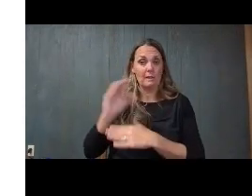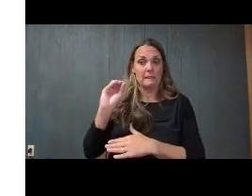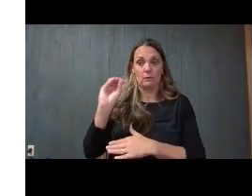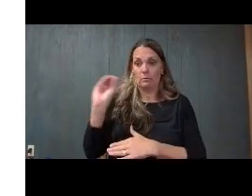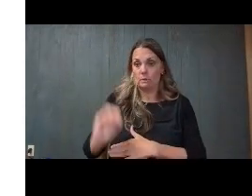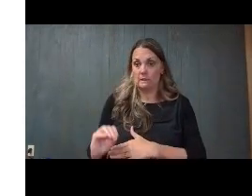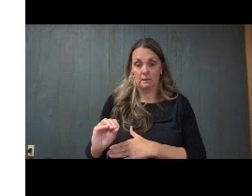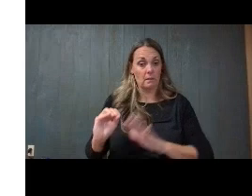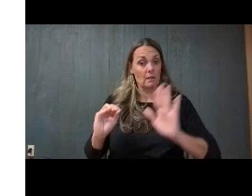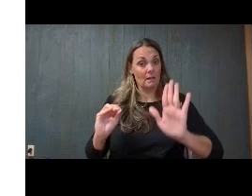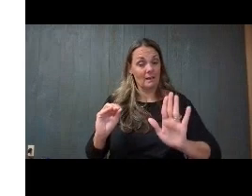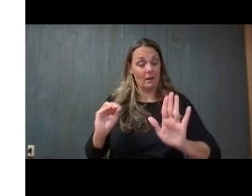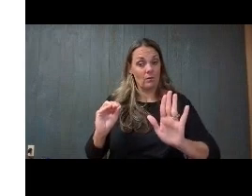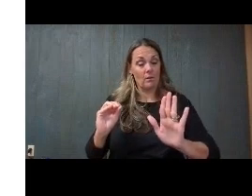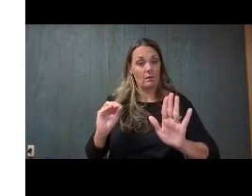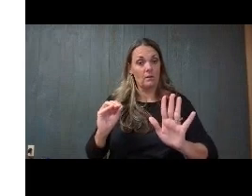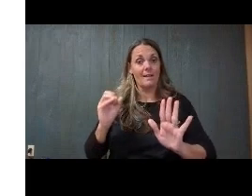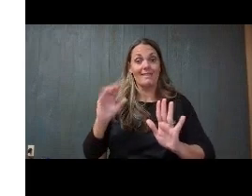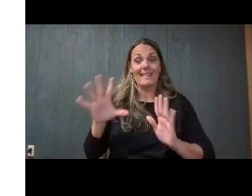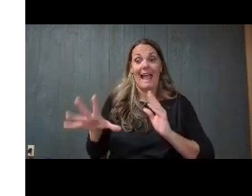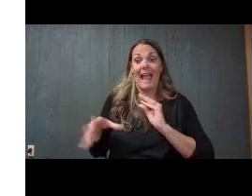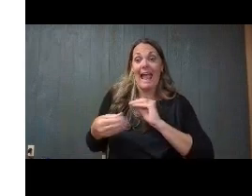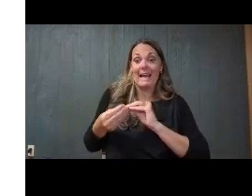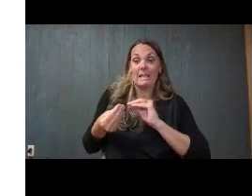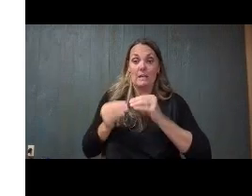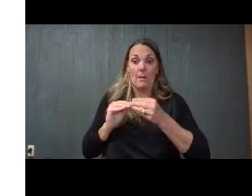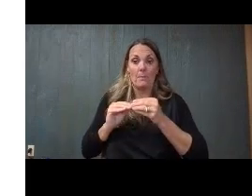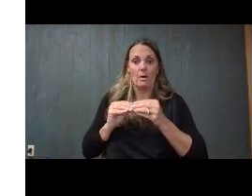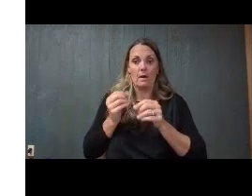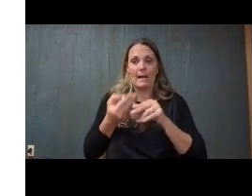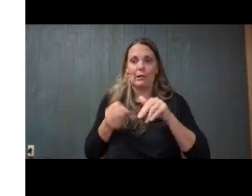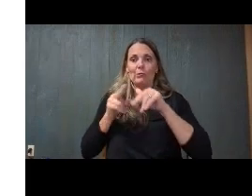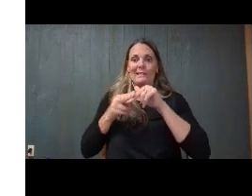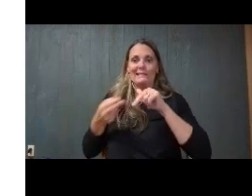However, this additional number increases each year for the CRP